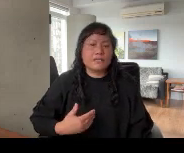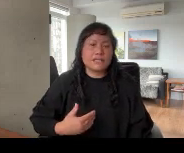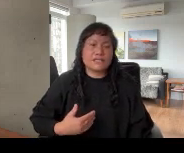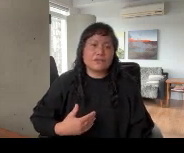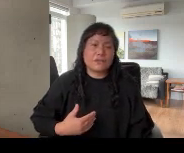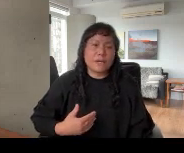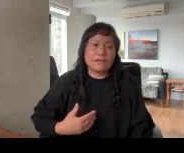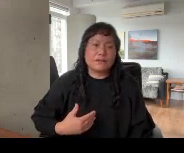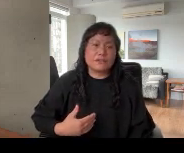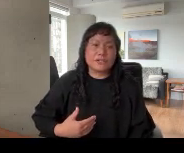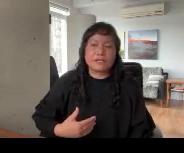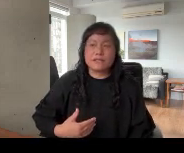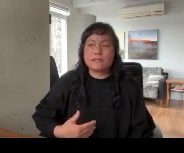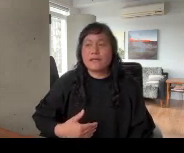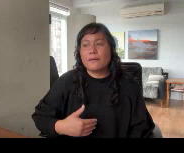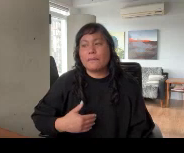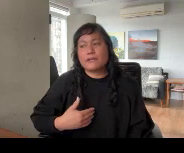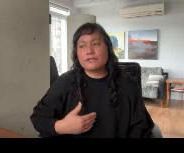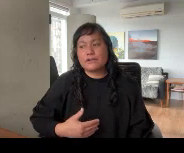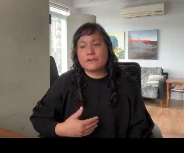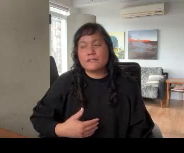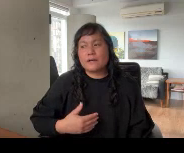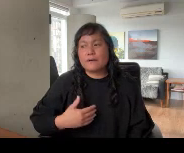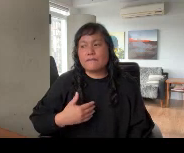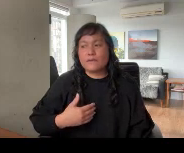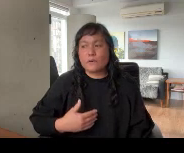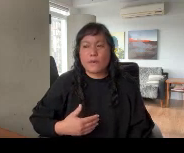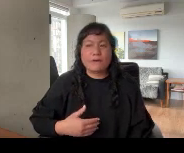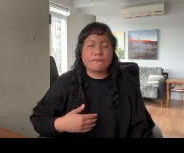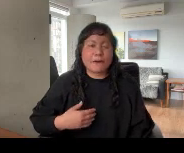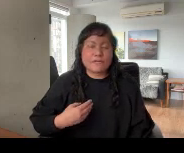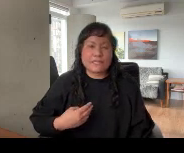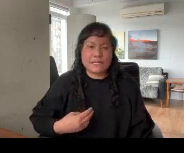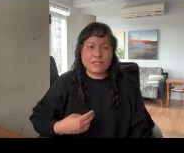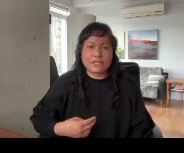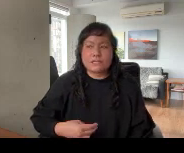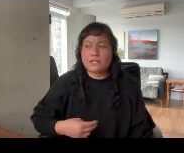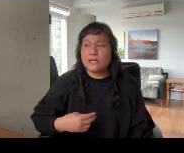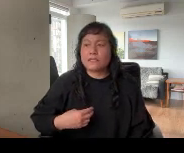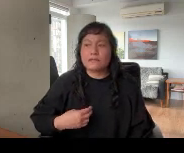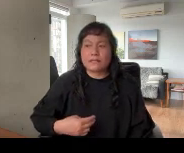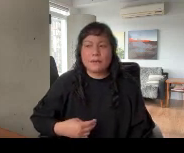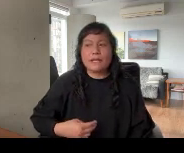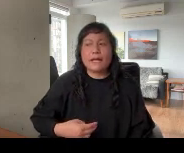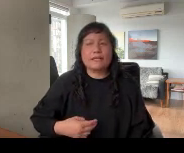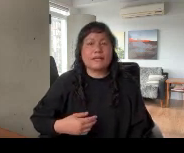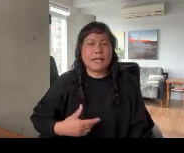not just in the way that they're treated, but in terms of the way representations delimit and